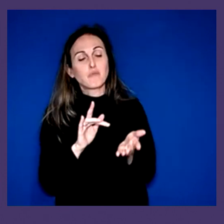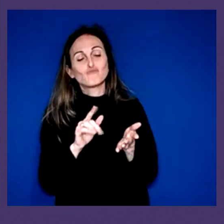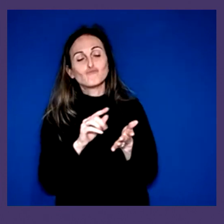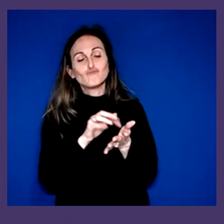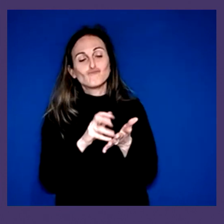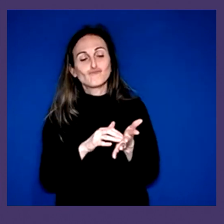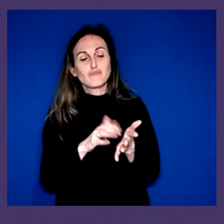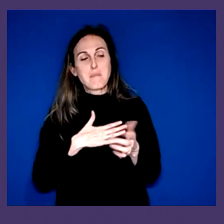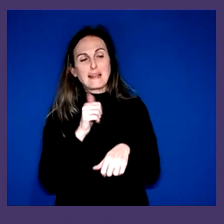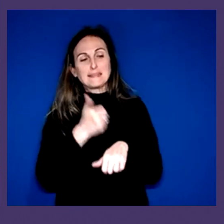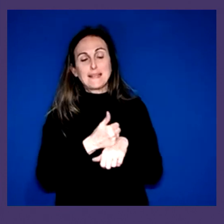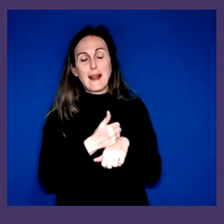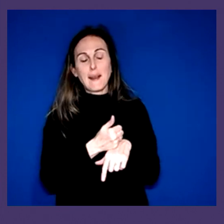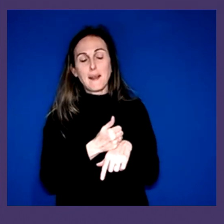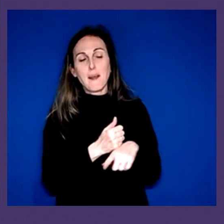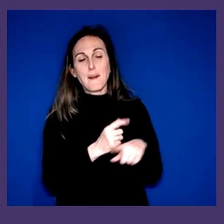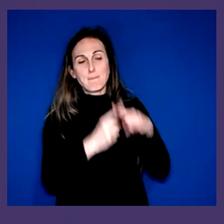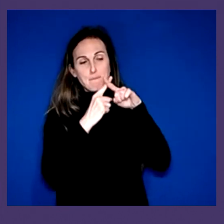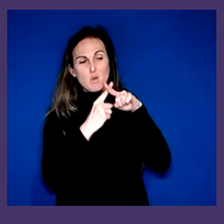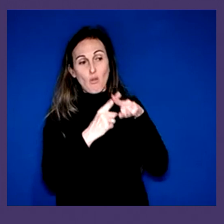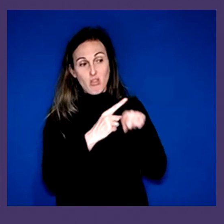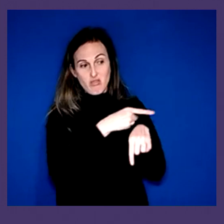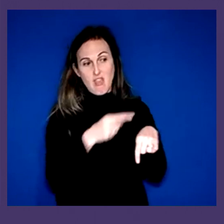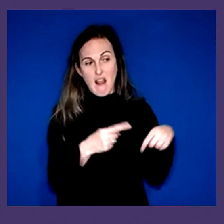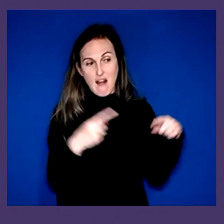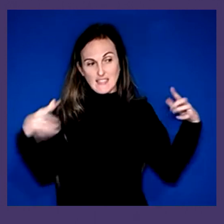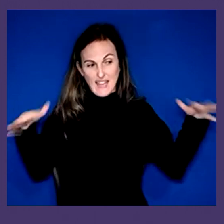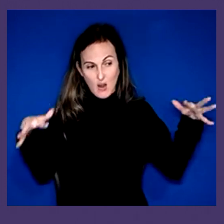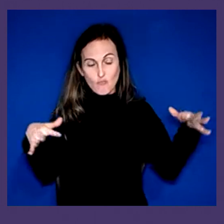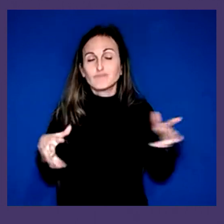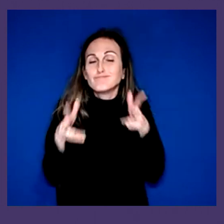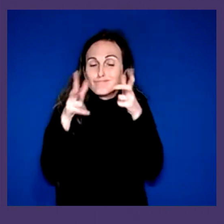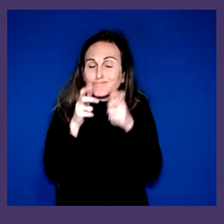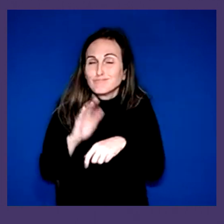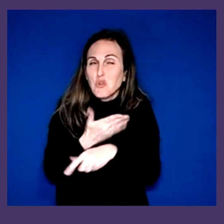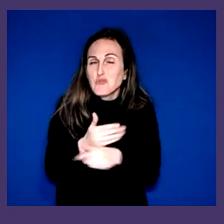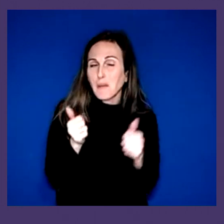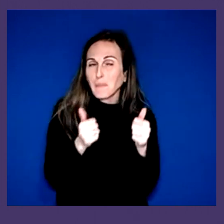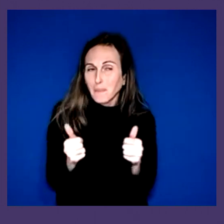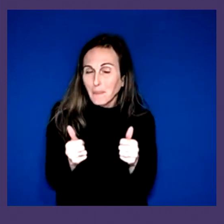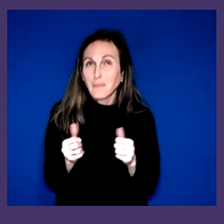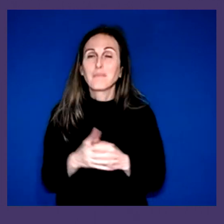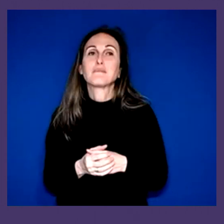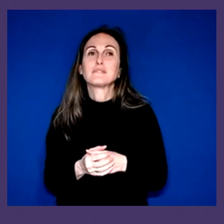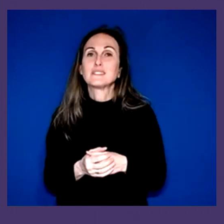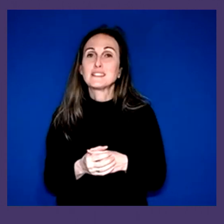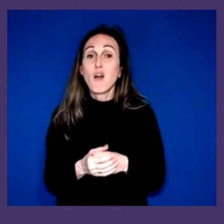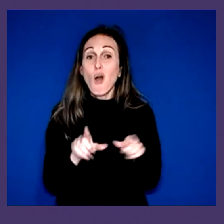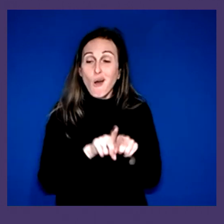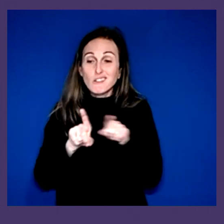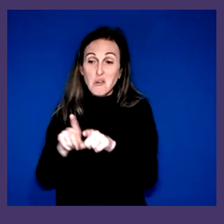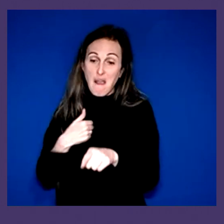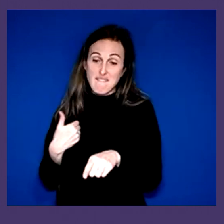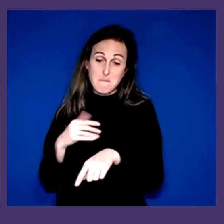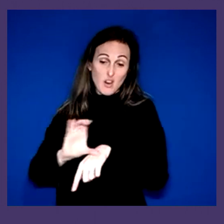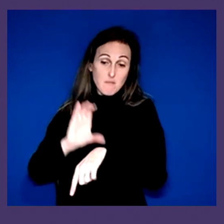be able to connect my hearing aids to my computer, which would be super exciting for a lot of reasons. First, I'll be able to connect